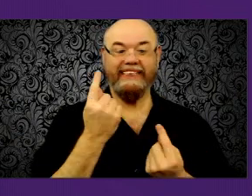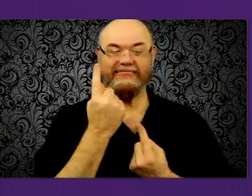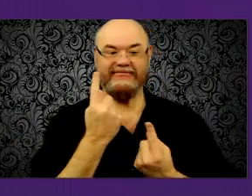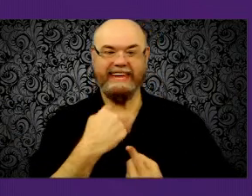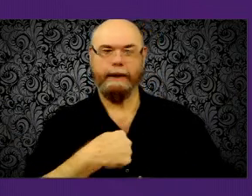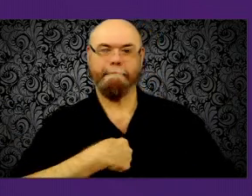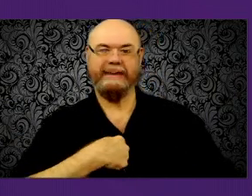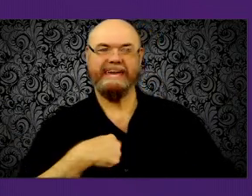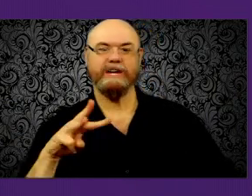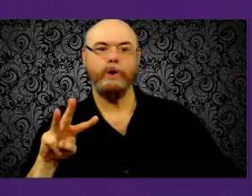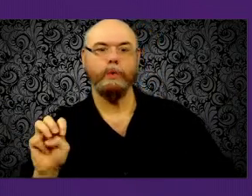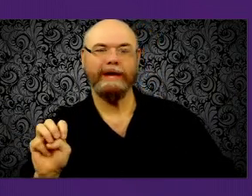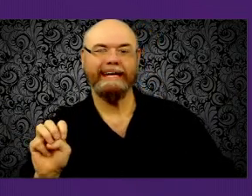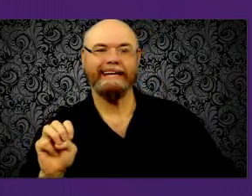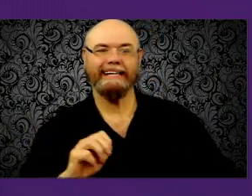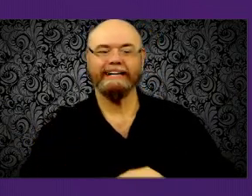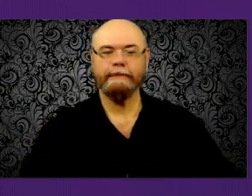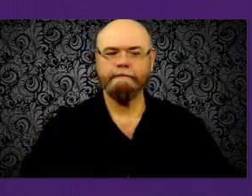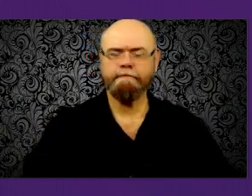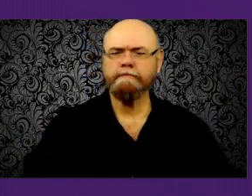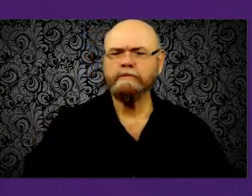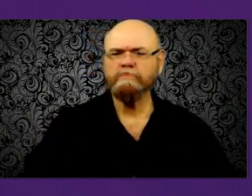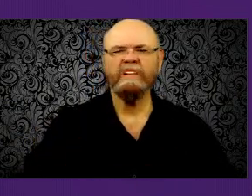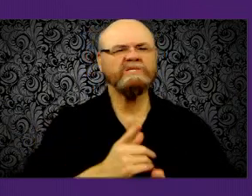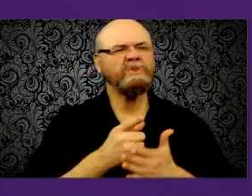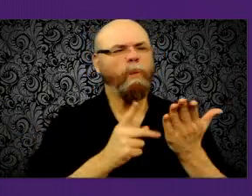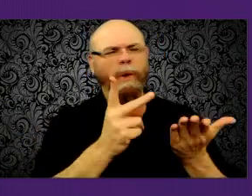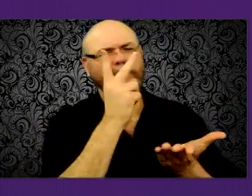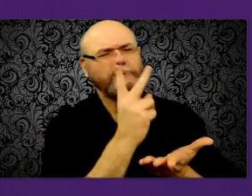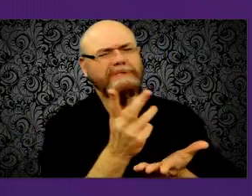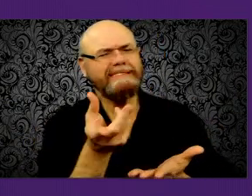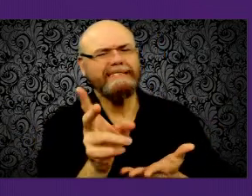you look closely at the work, if you would just type that in the chat? Tell us some things you see